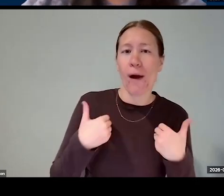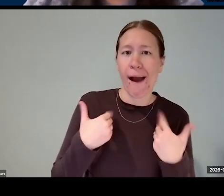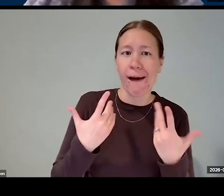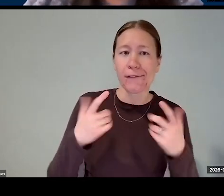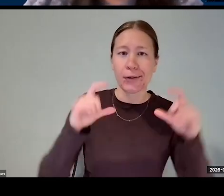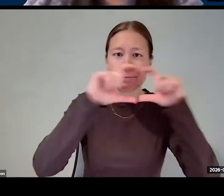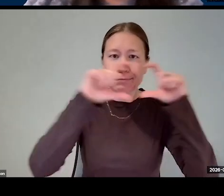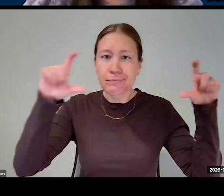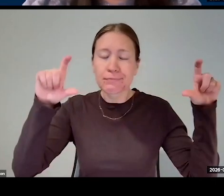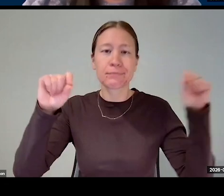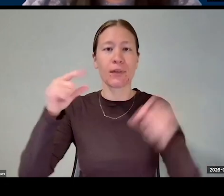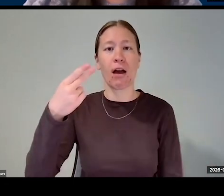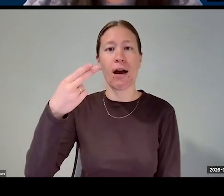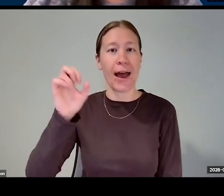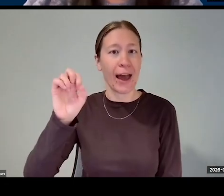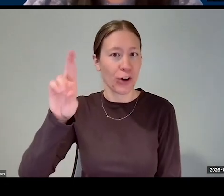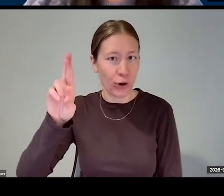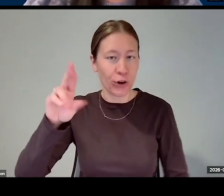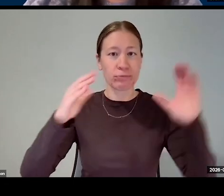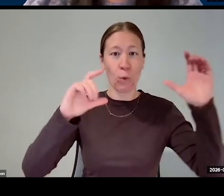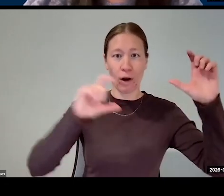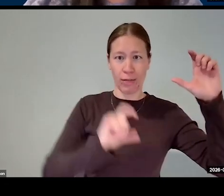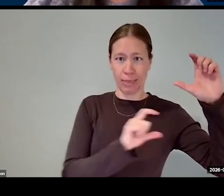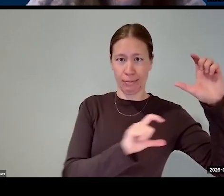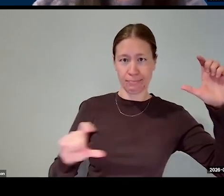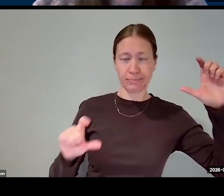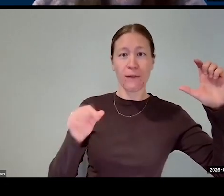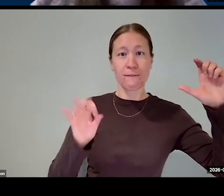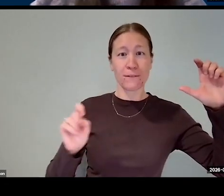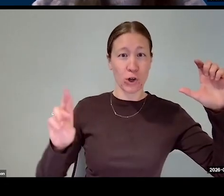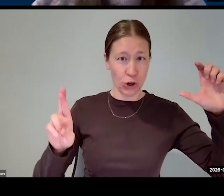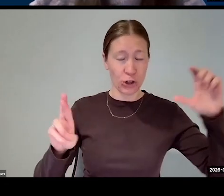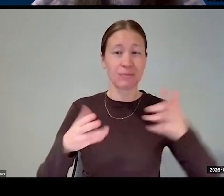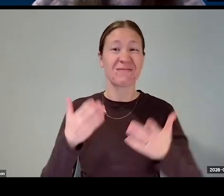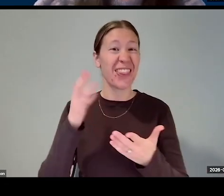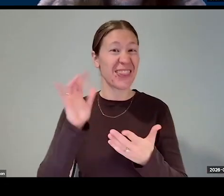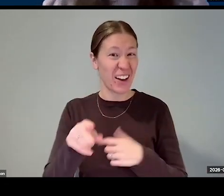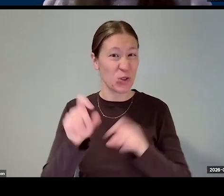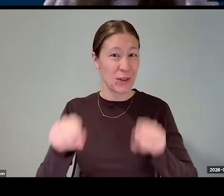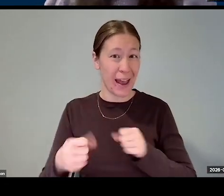my recommendation would be to insert those decorative elements into the slide theme.